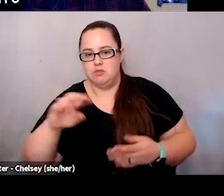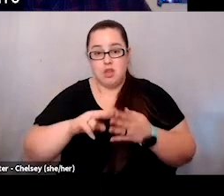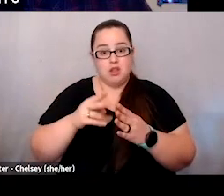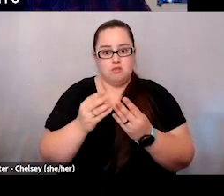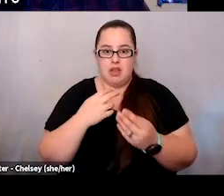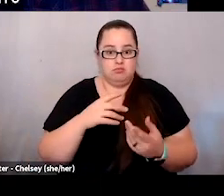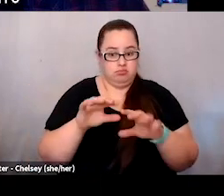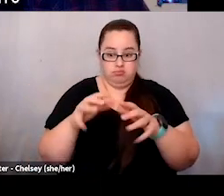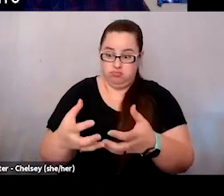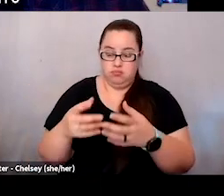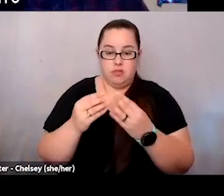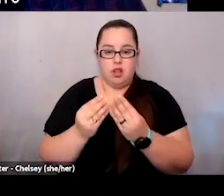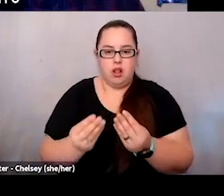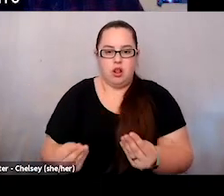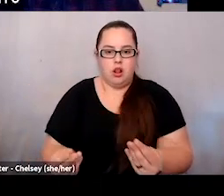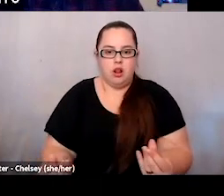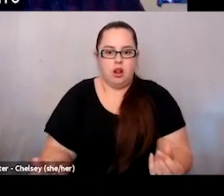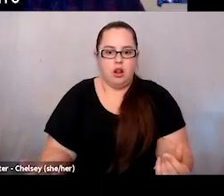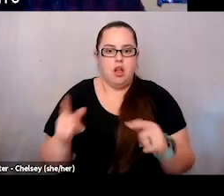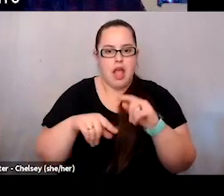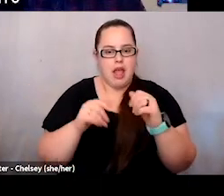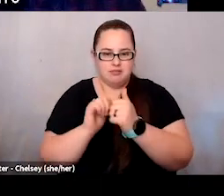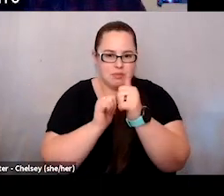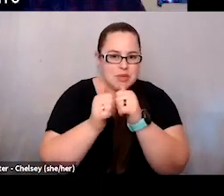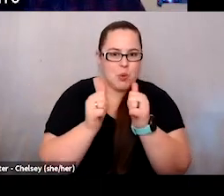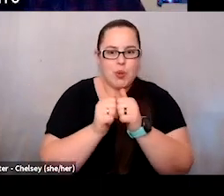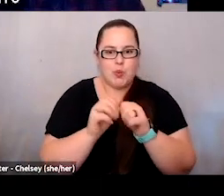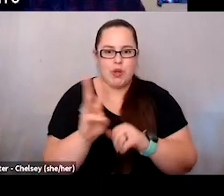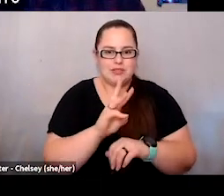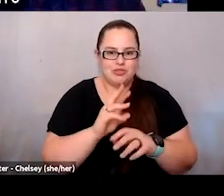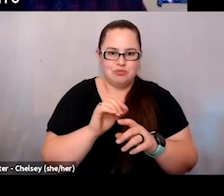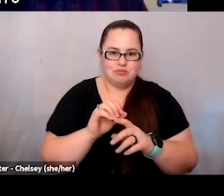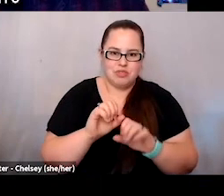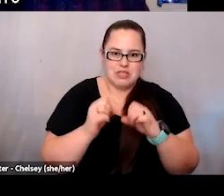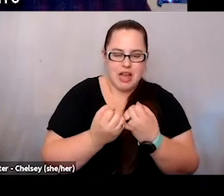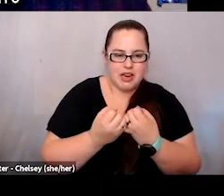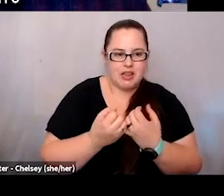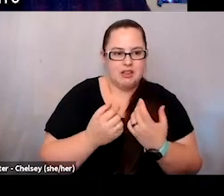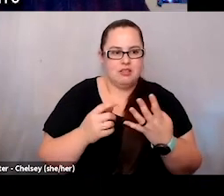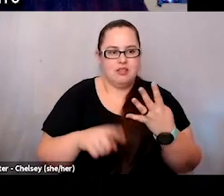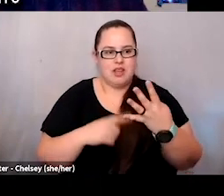vanishing race stereotype, that we're on our way toextinction. We can't compete in Western